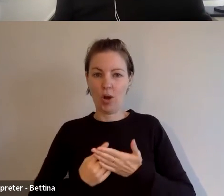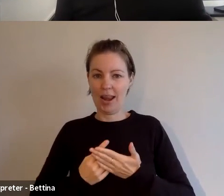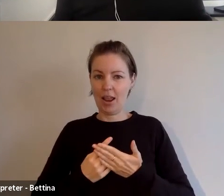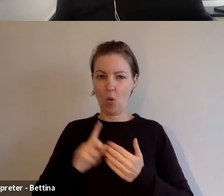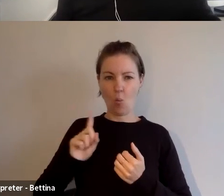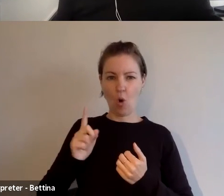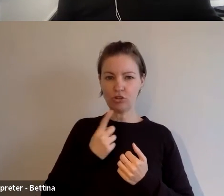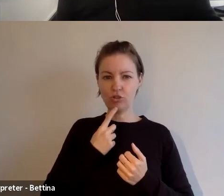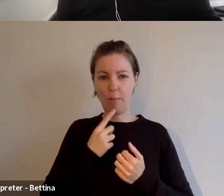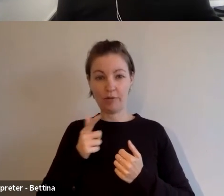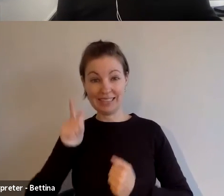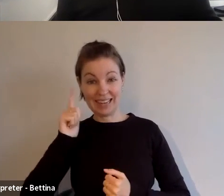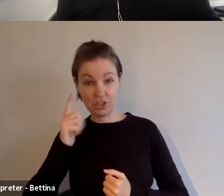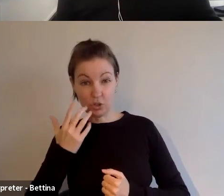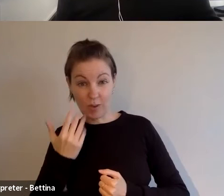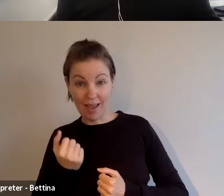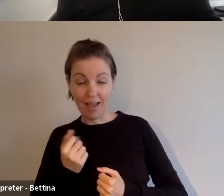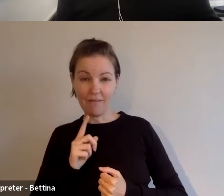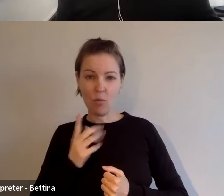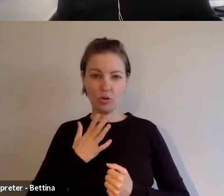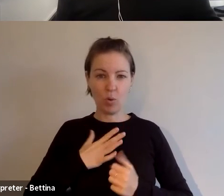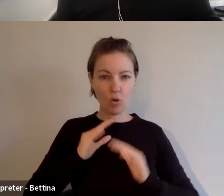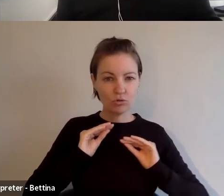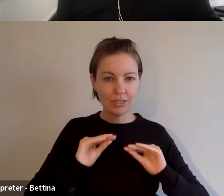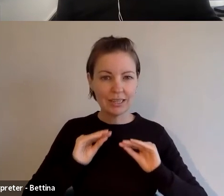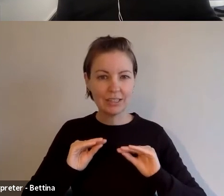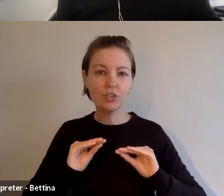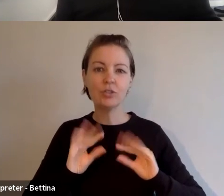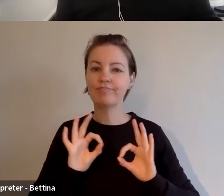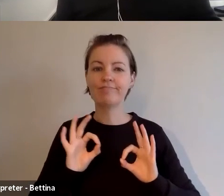The creative practice attended to